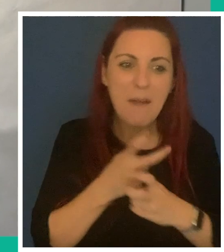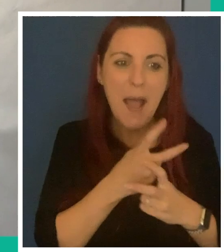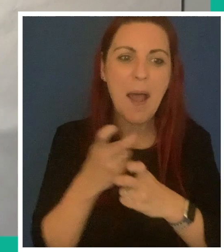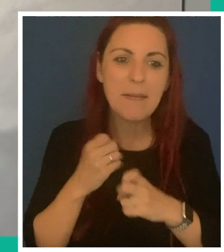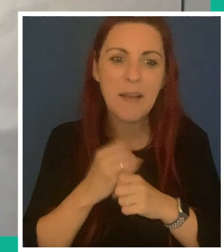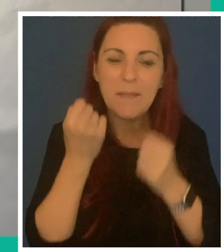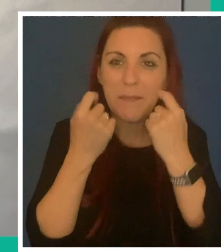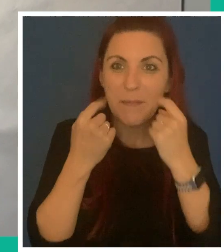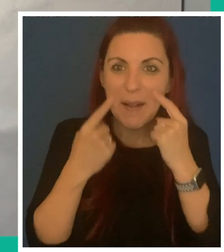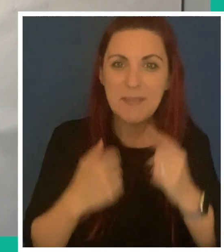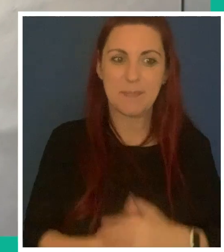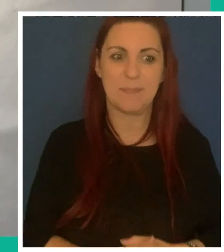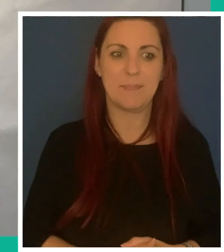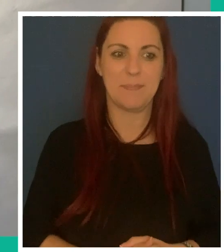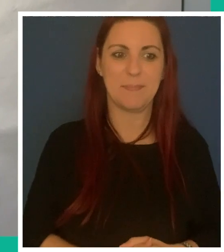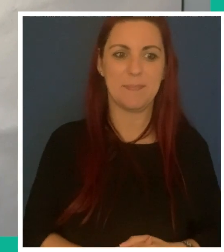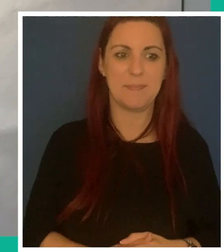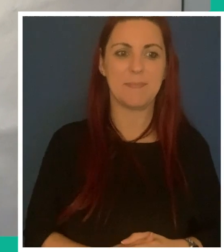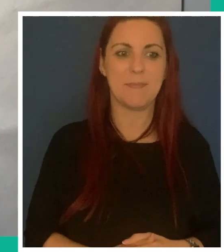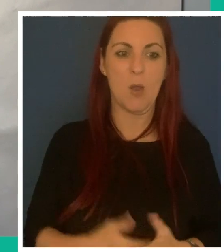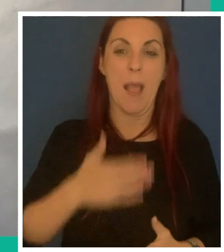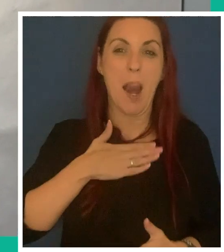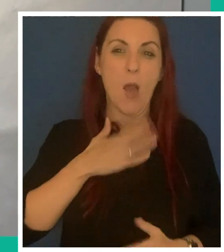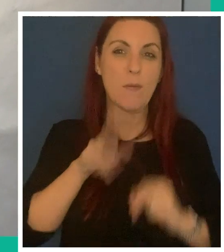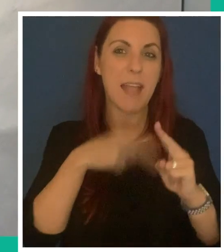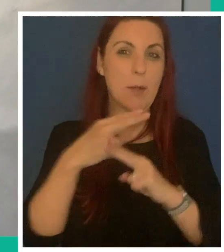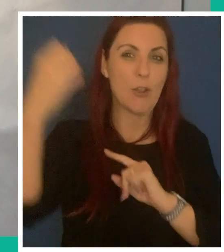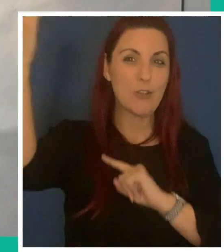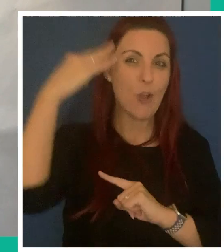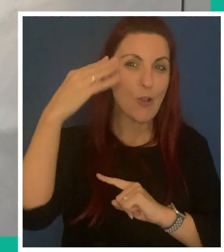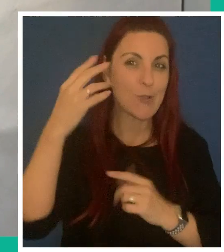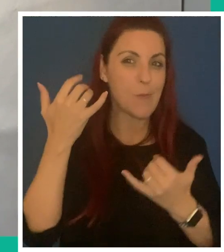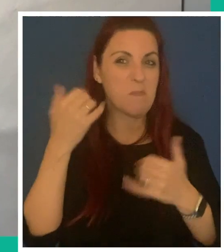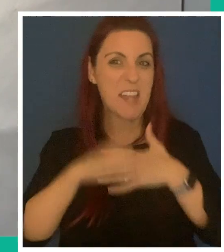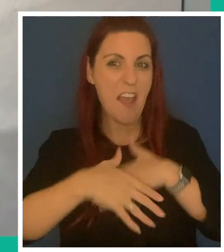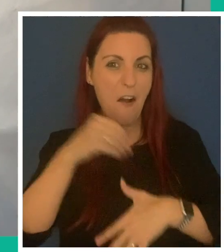cupboards and he does hide under beds. He loves going out in the sunshine as well on his days off from energy wasting.